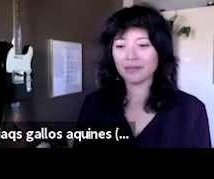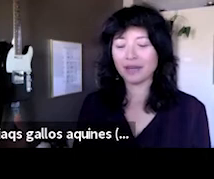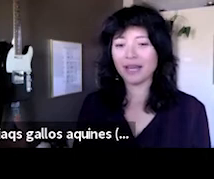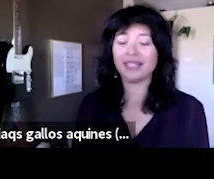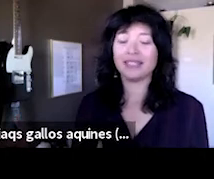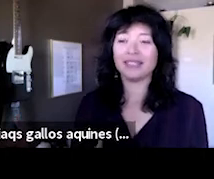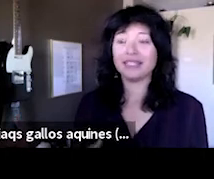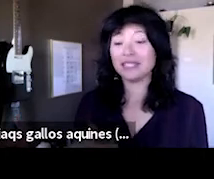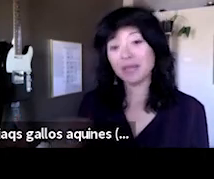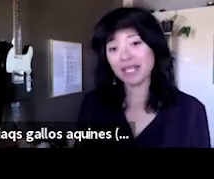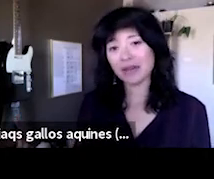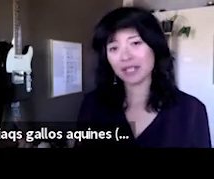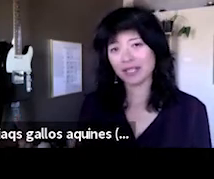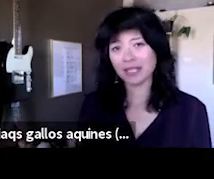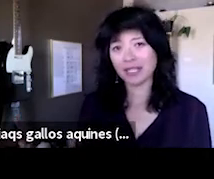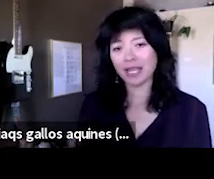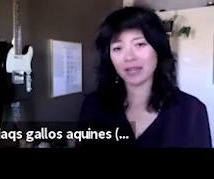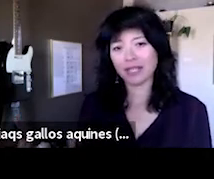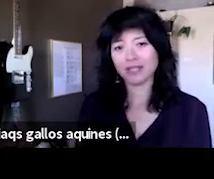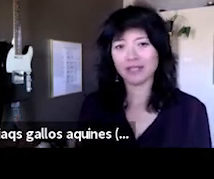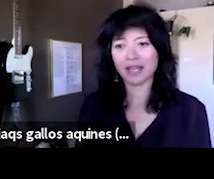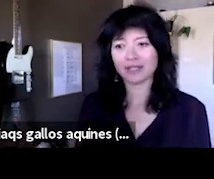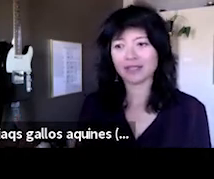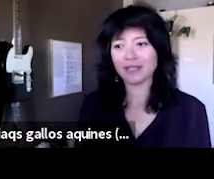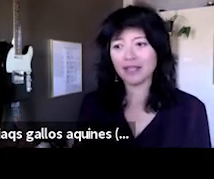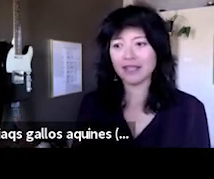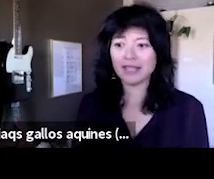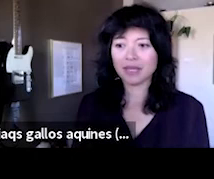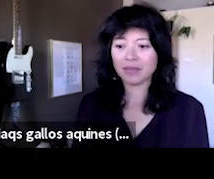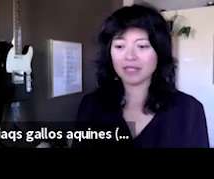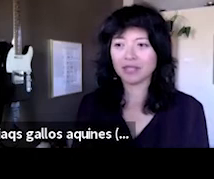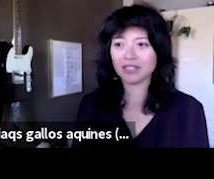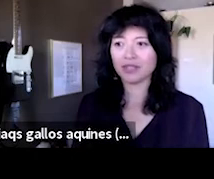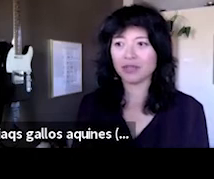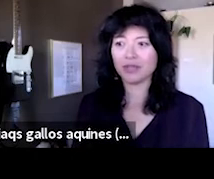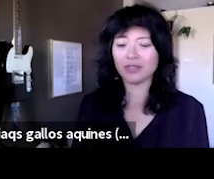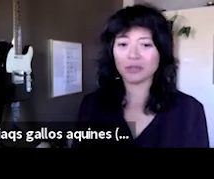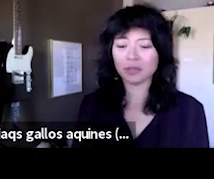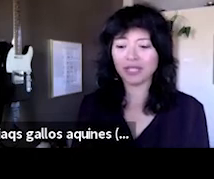by speaking out against any racist acts that they may be subjected to within the workplace